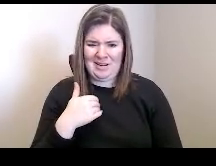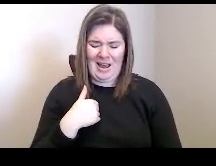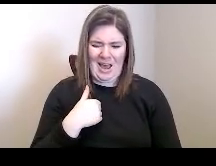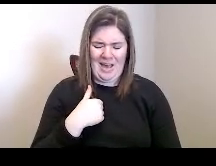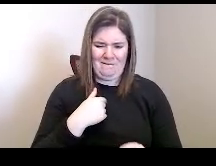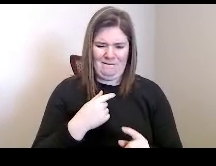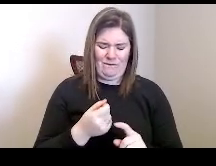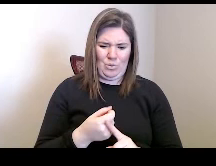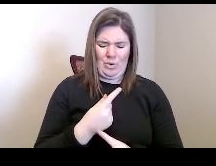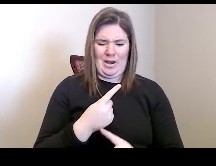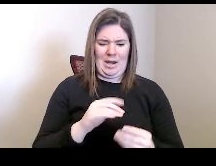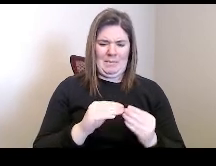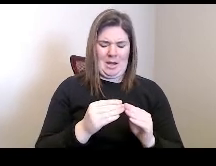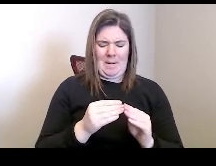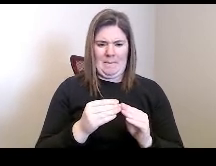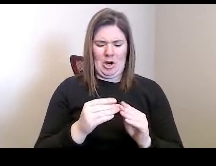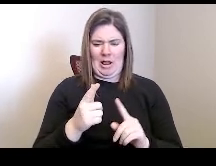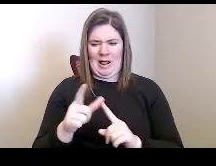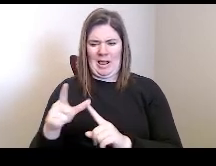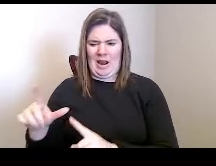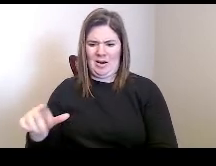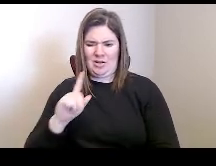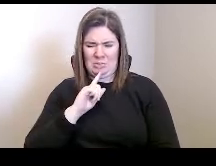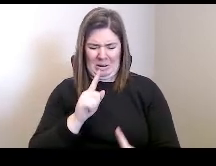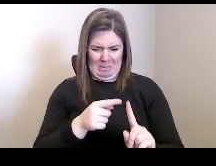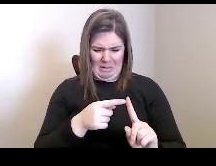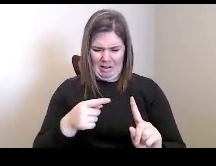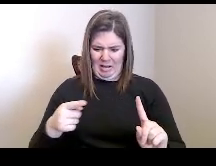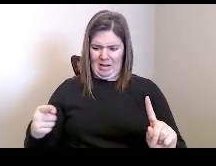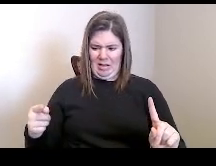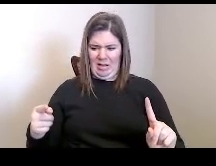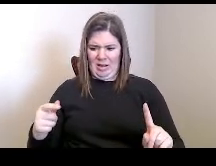And then that could be very tedious if you're listening to a screen reader read that out.